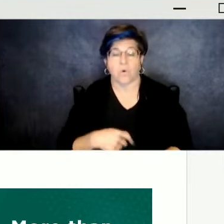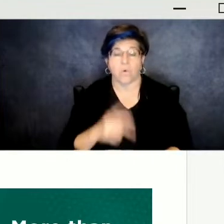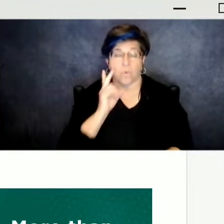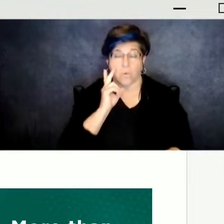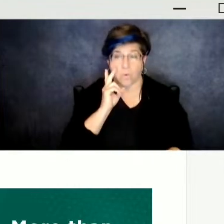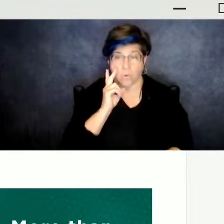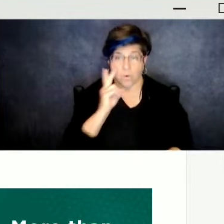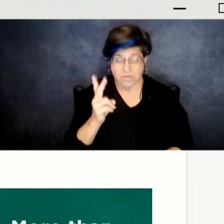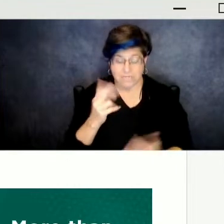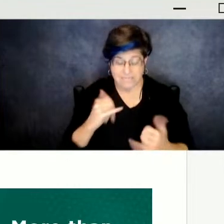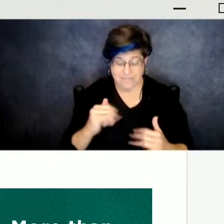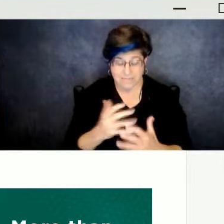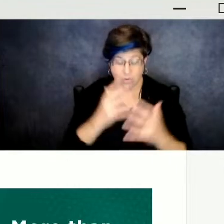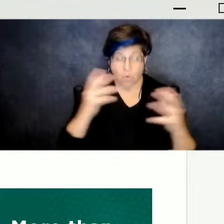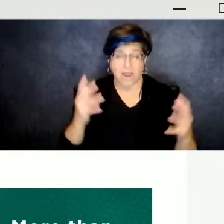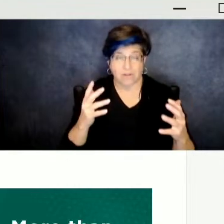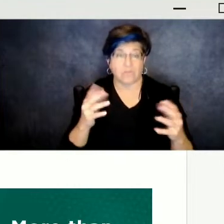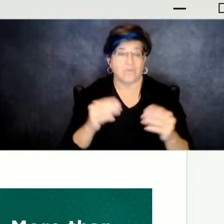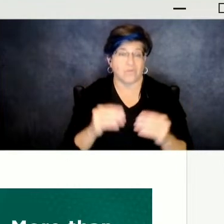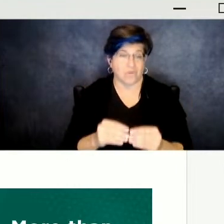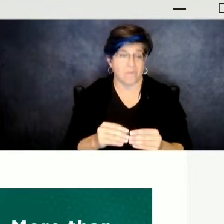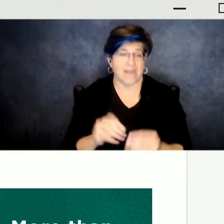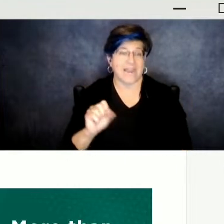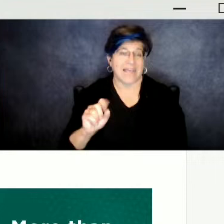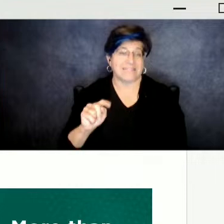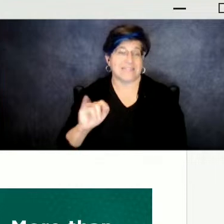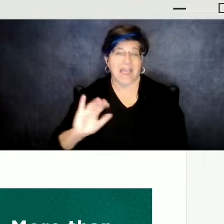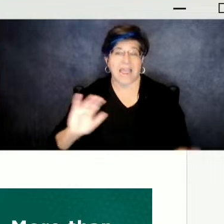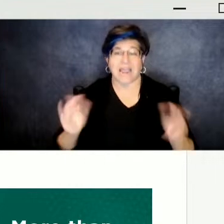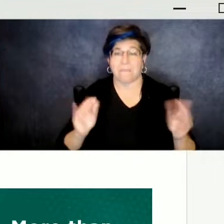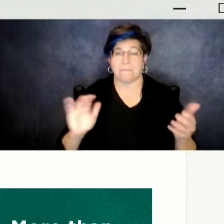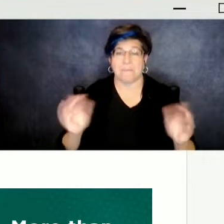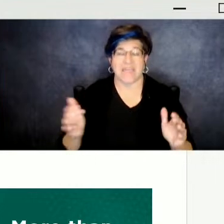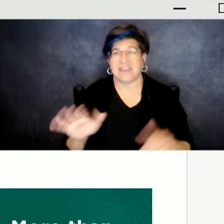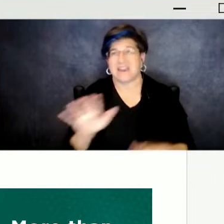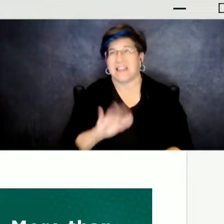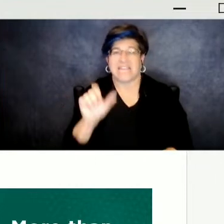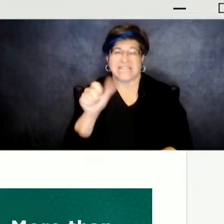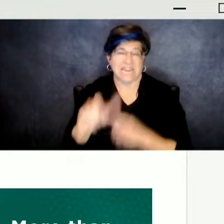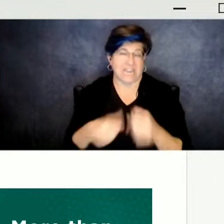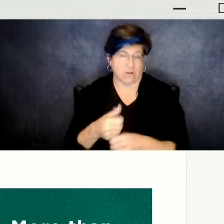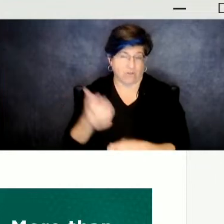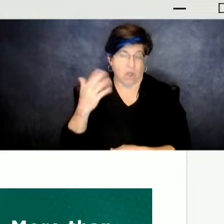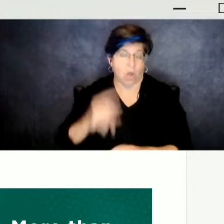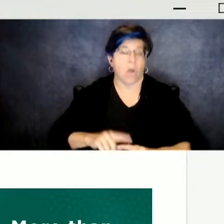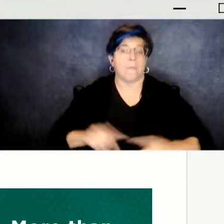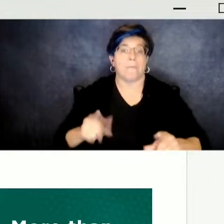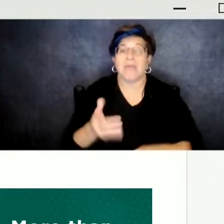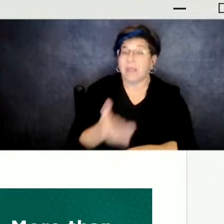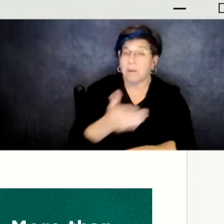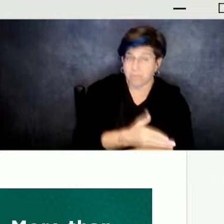THOSE WE ARE SEEING STILL WAY